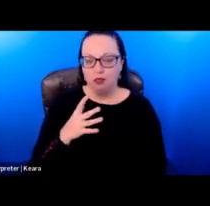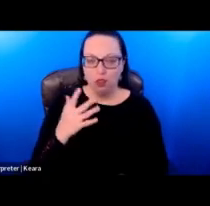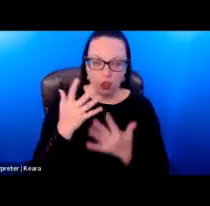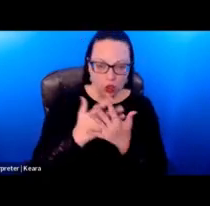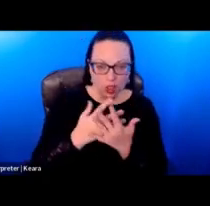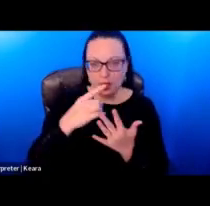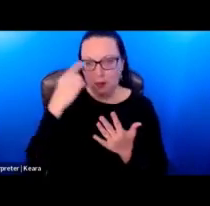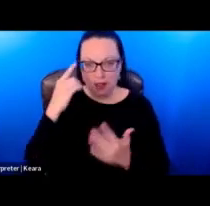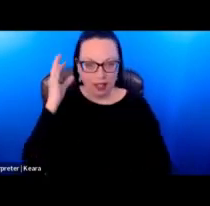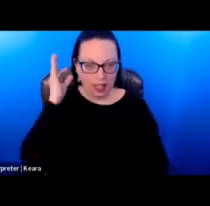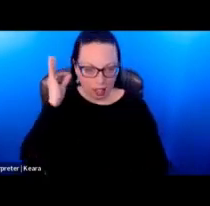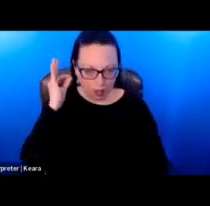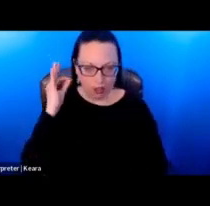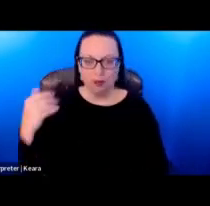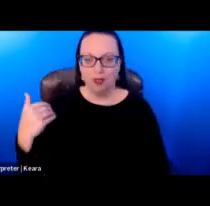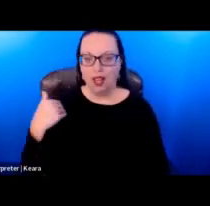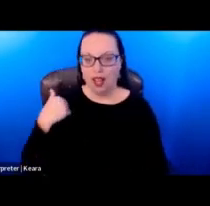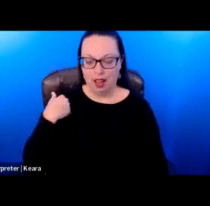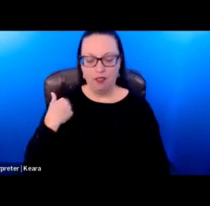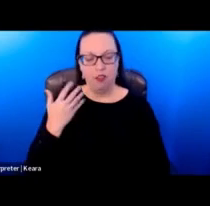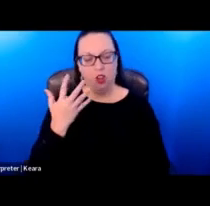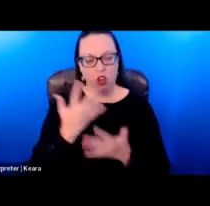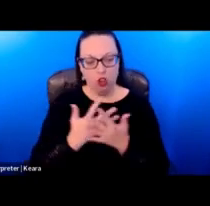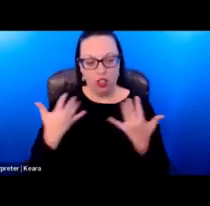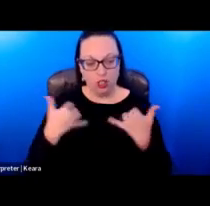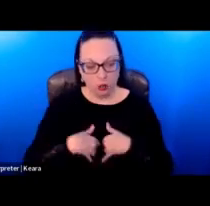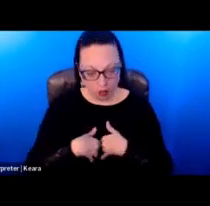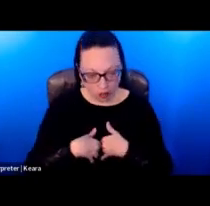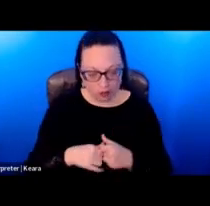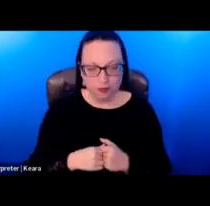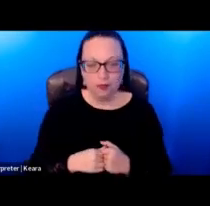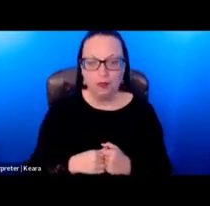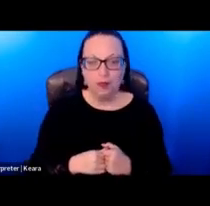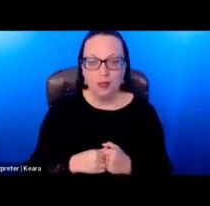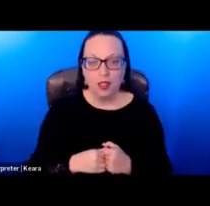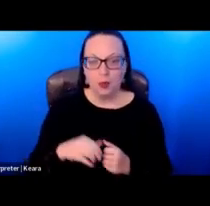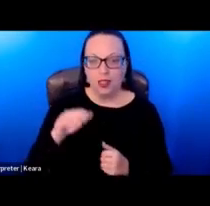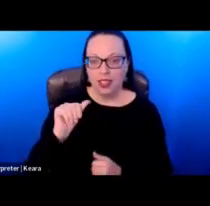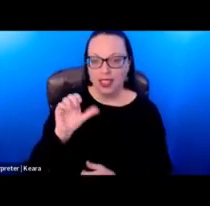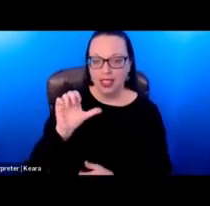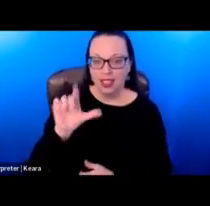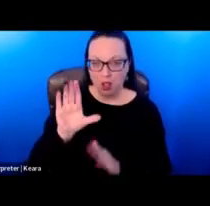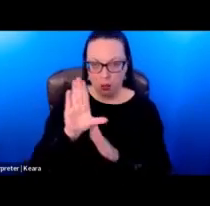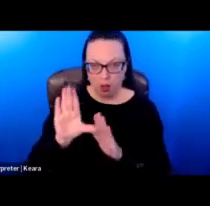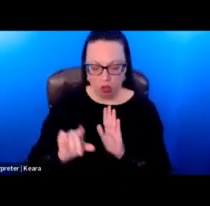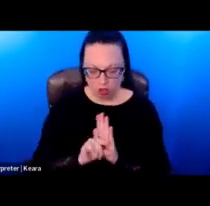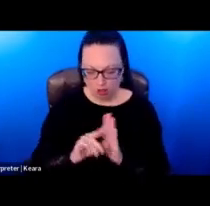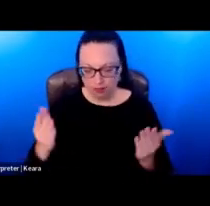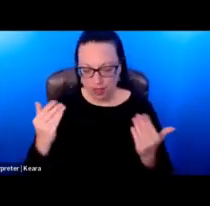shot off this background. Up next, we have three presenters, all of whom are members of the